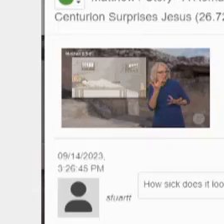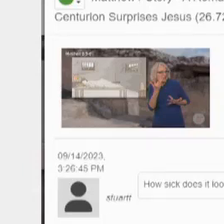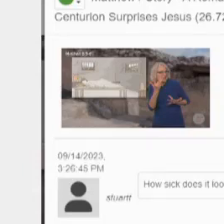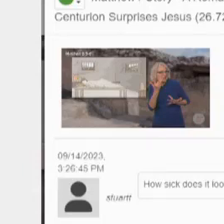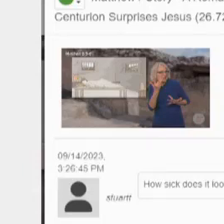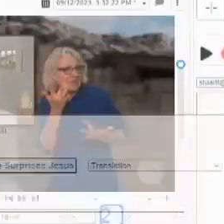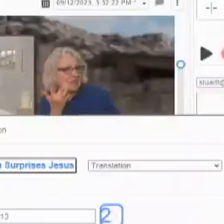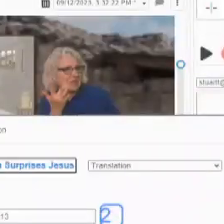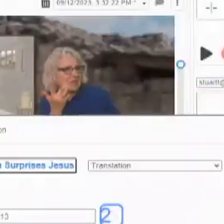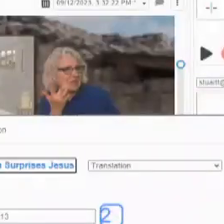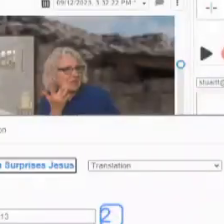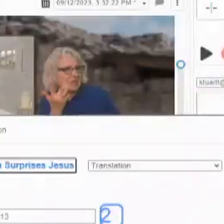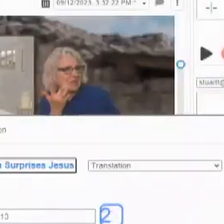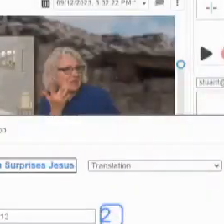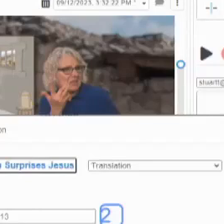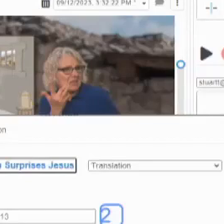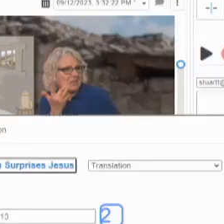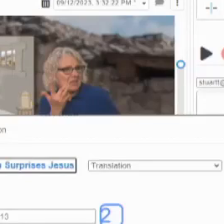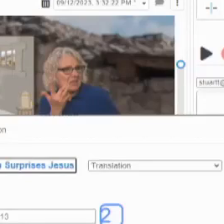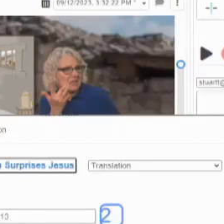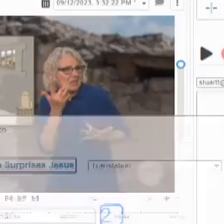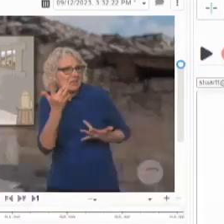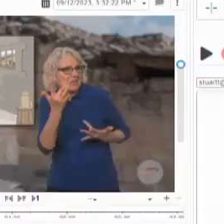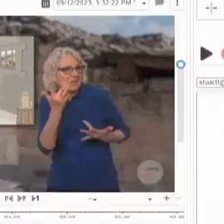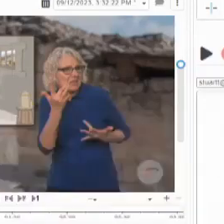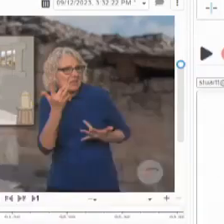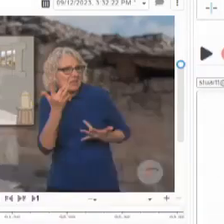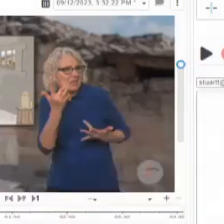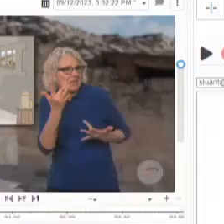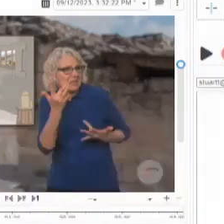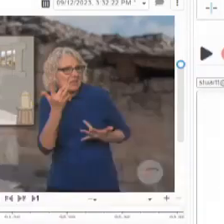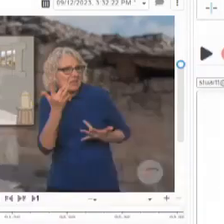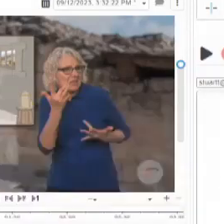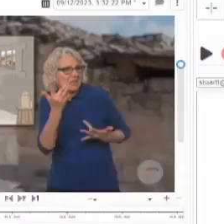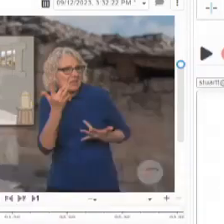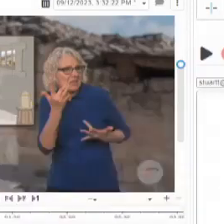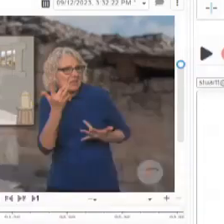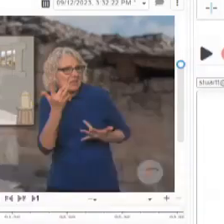So a video comment. Might look like this.